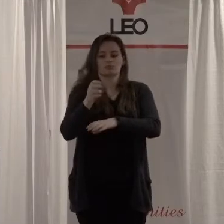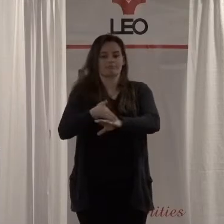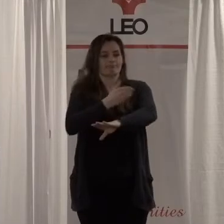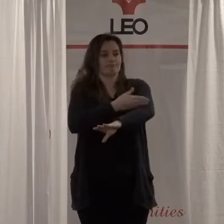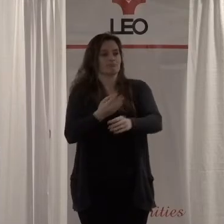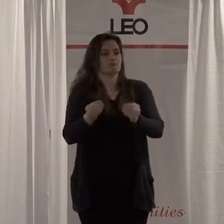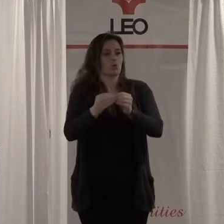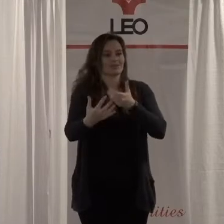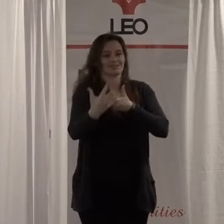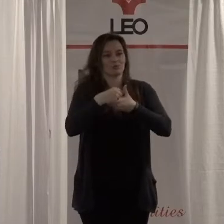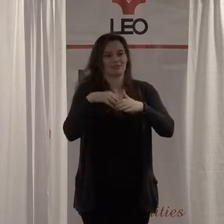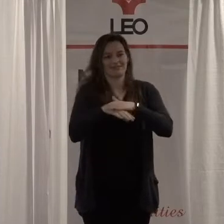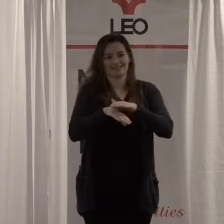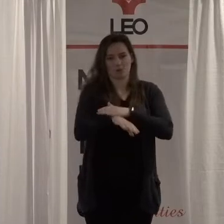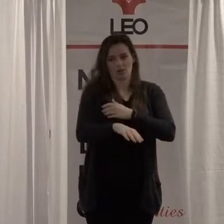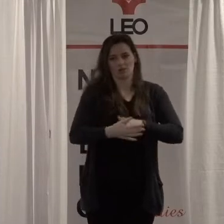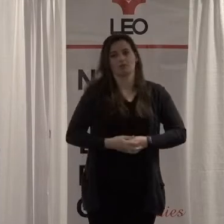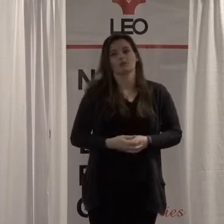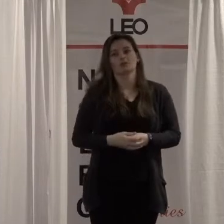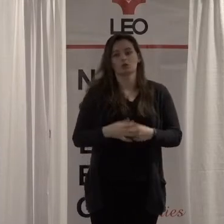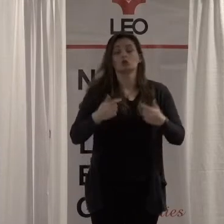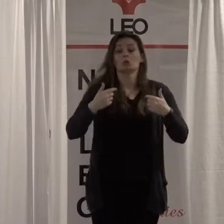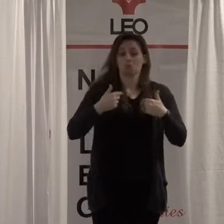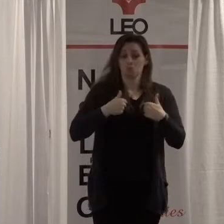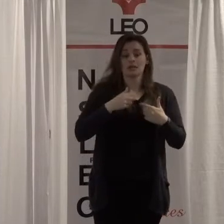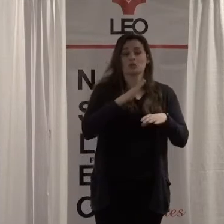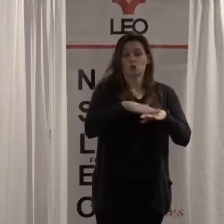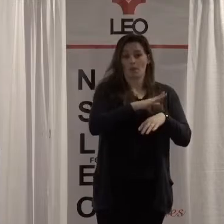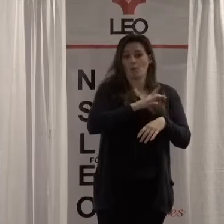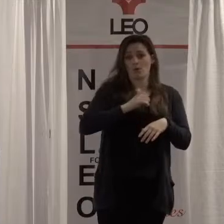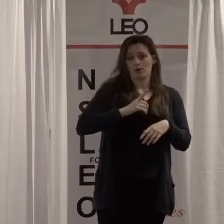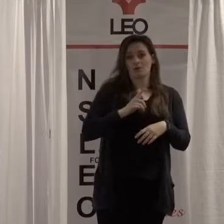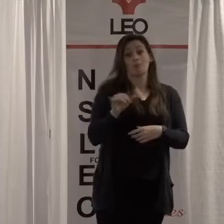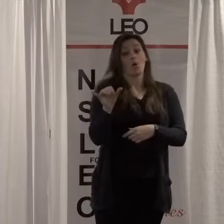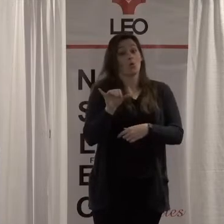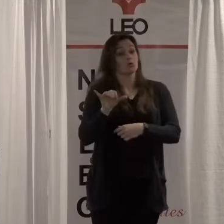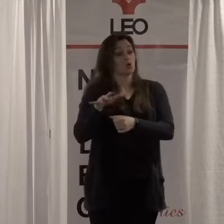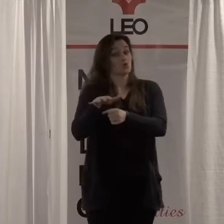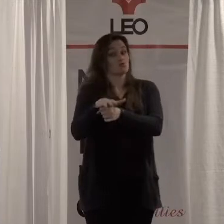SO IN ADDITION TO MY ROLE ON THE BOARD I'M THE REGIONAL ACCESSIBILITY COORDINATOR